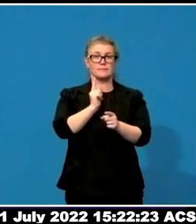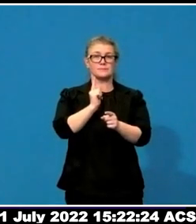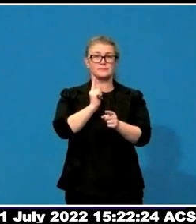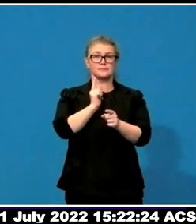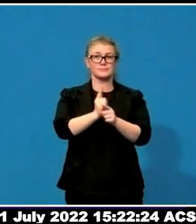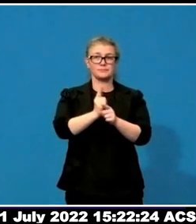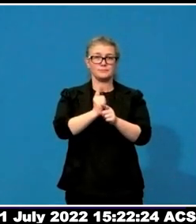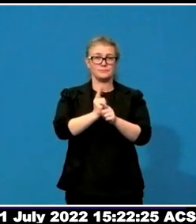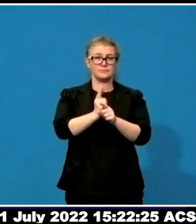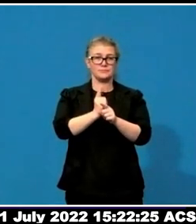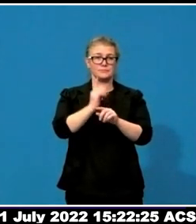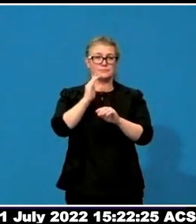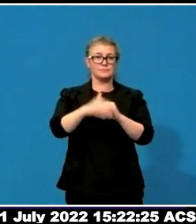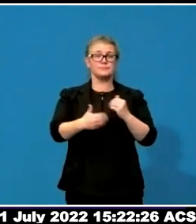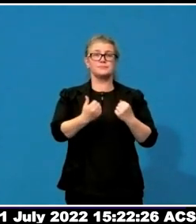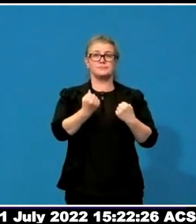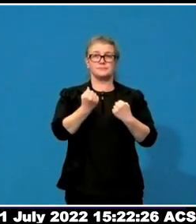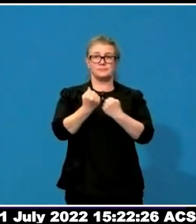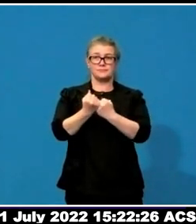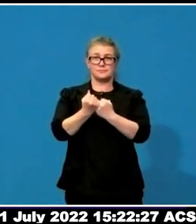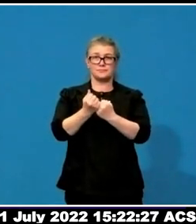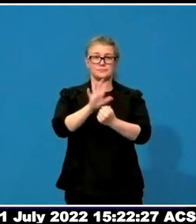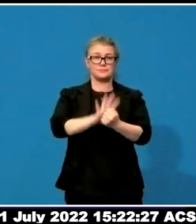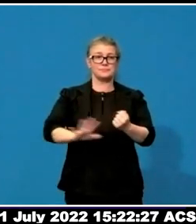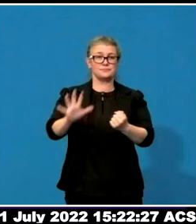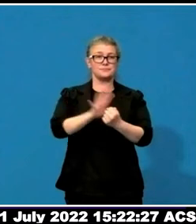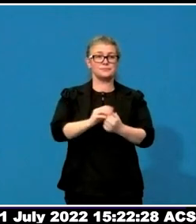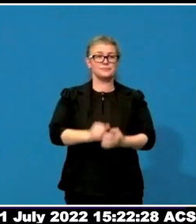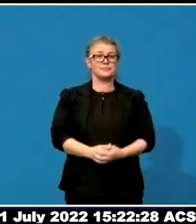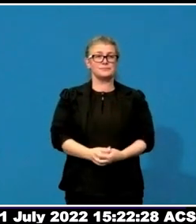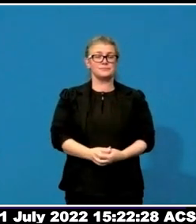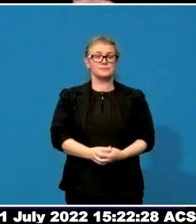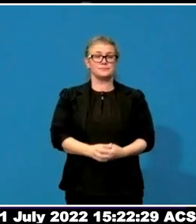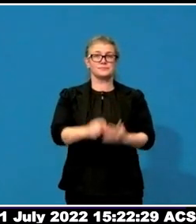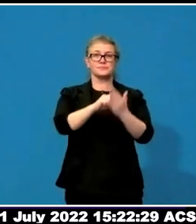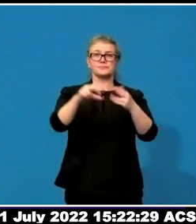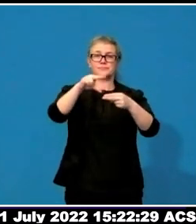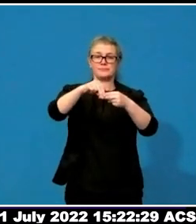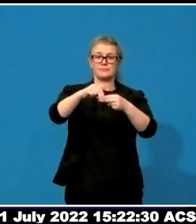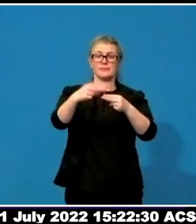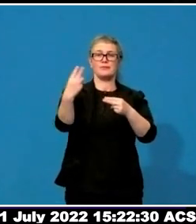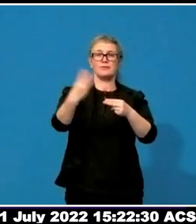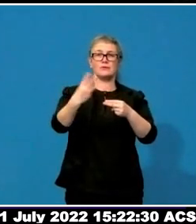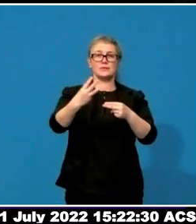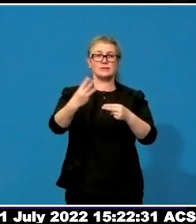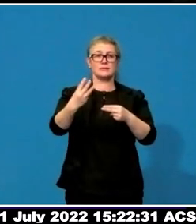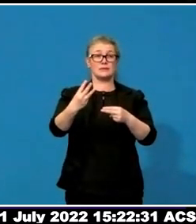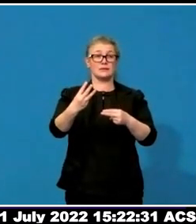The annexure to this statement is in Hearing Bundle A, tab 13. My understanding is Ms Barney will make an oath.